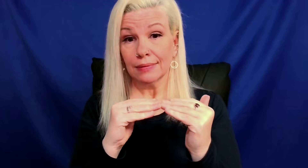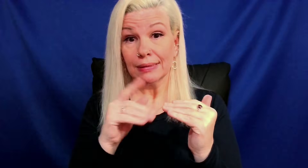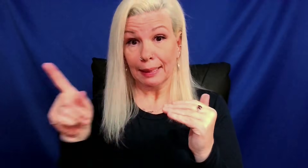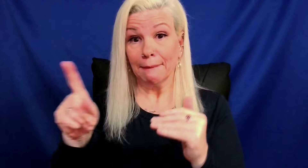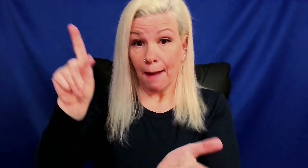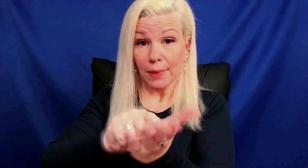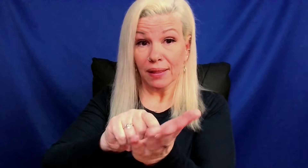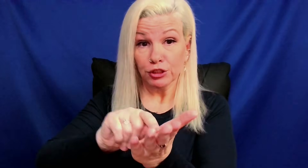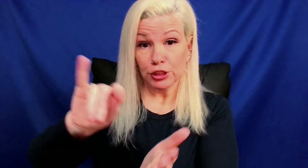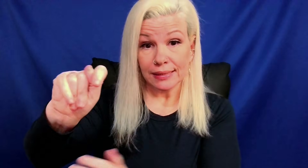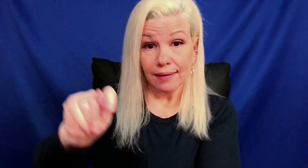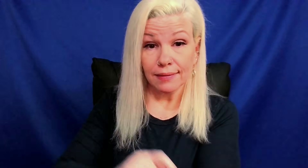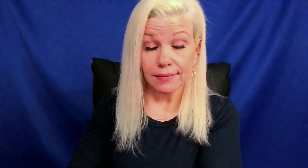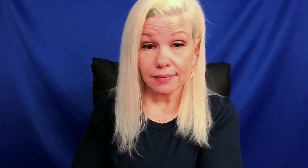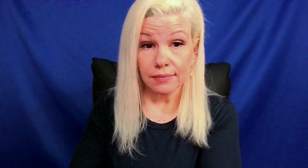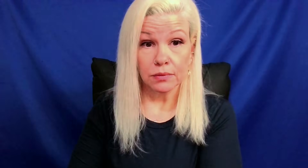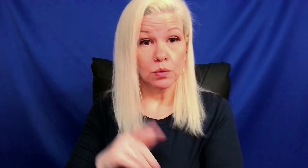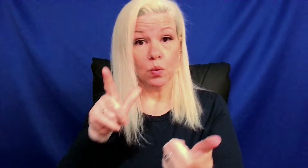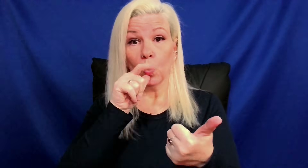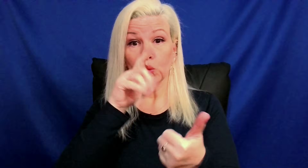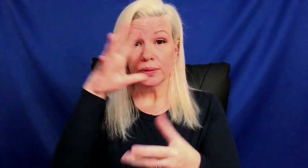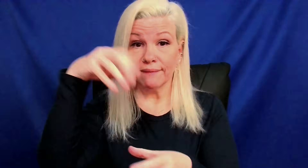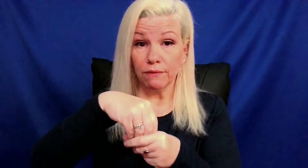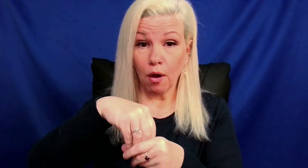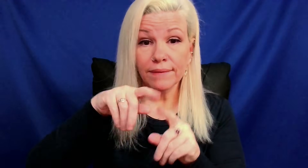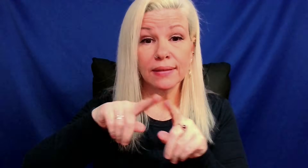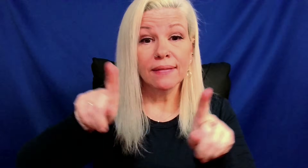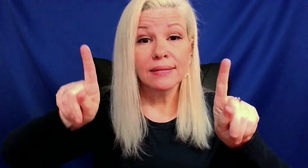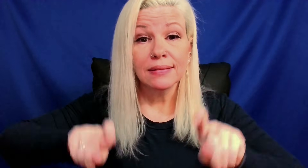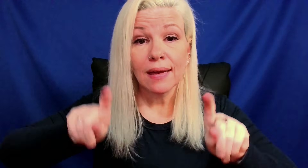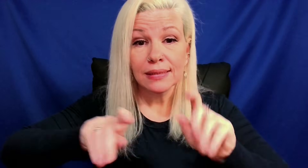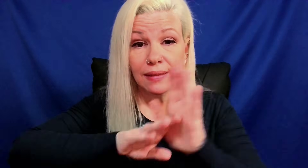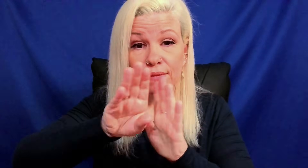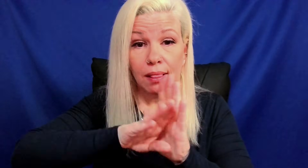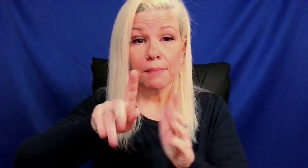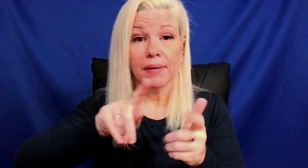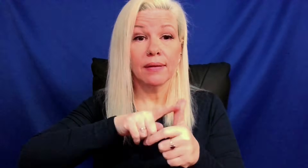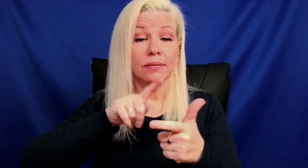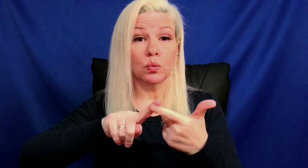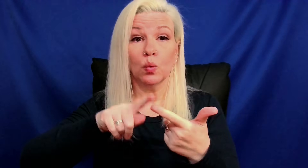Who is involved in the test development? Who evaluates candidates?